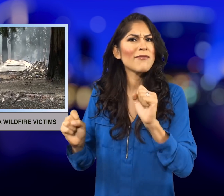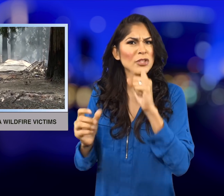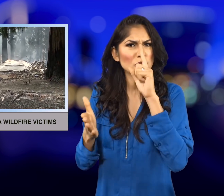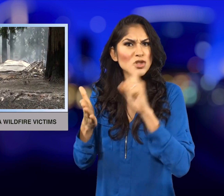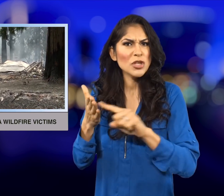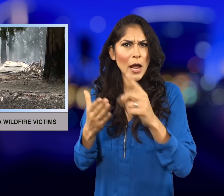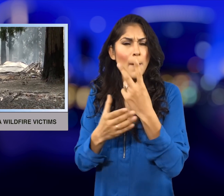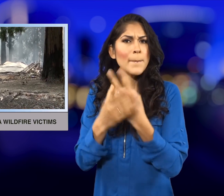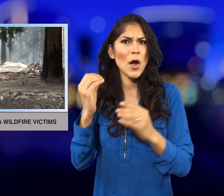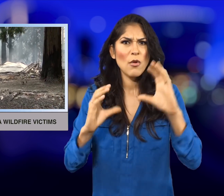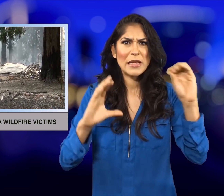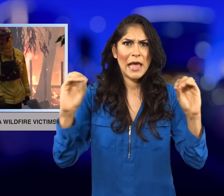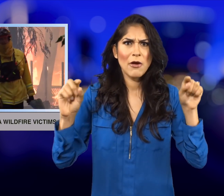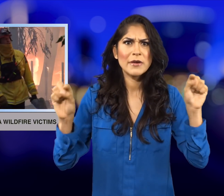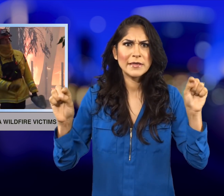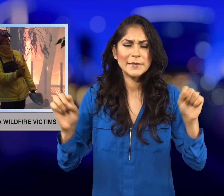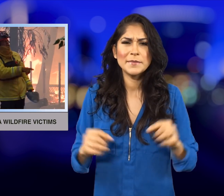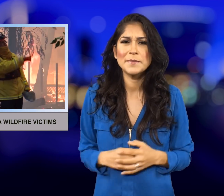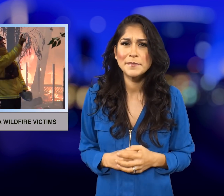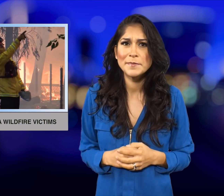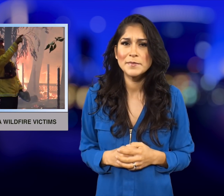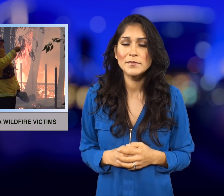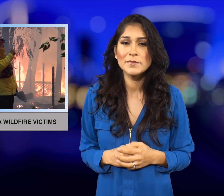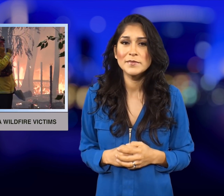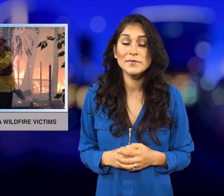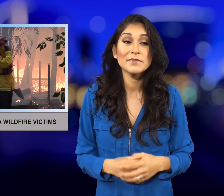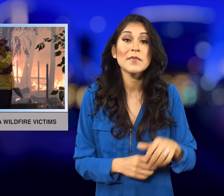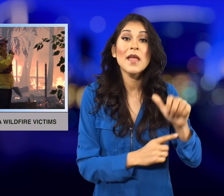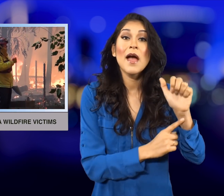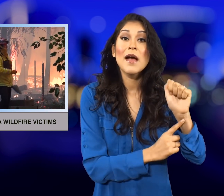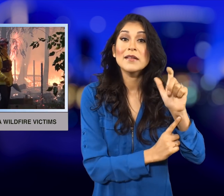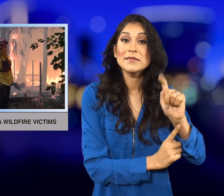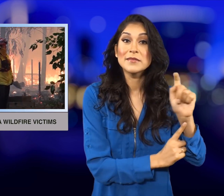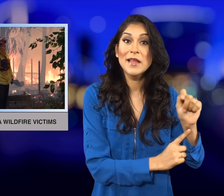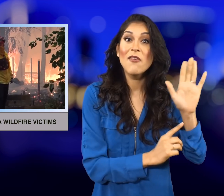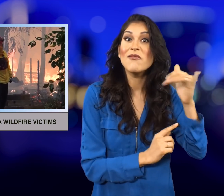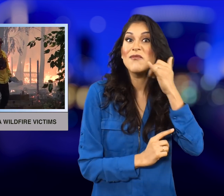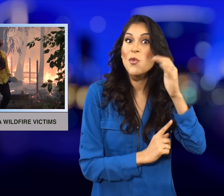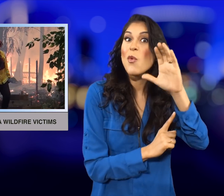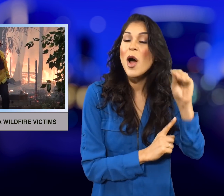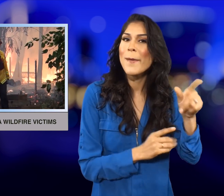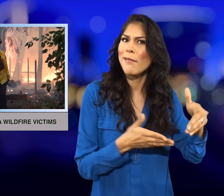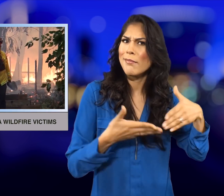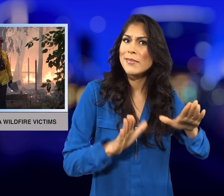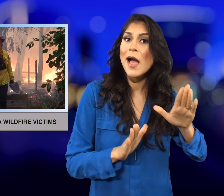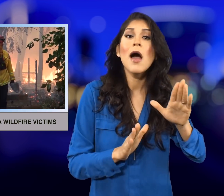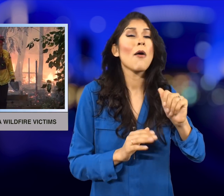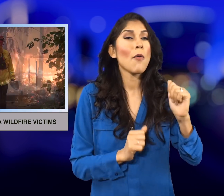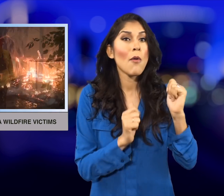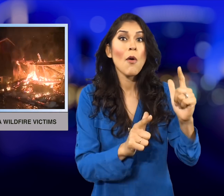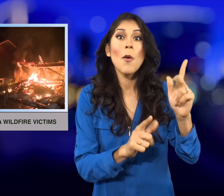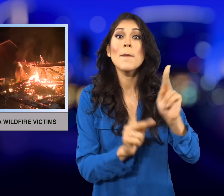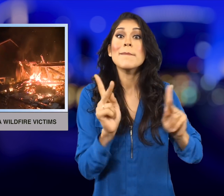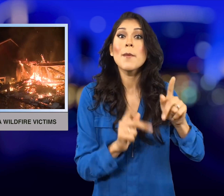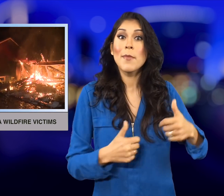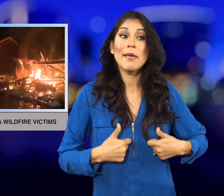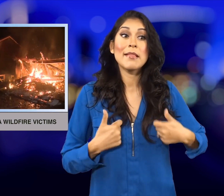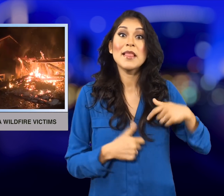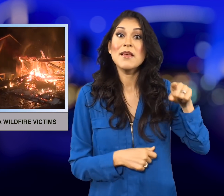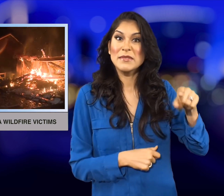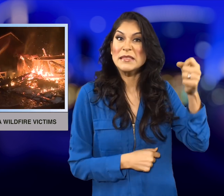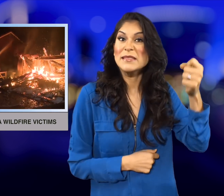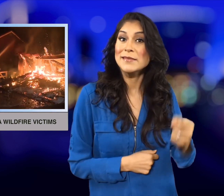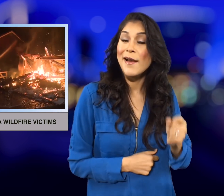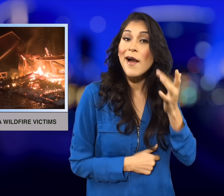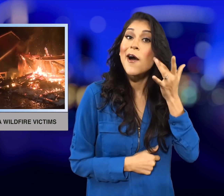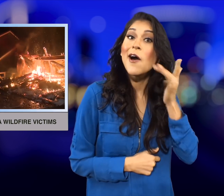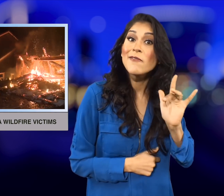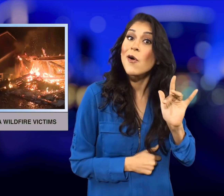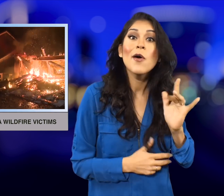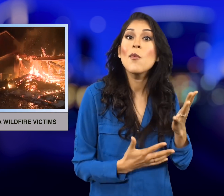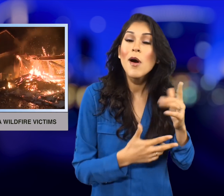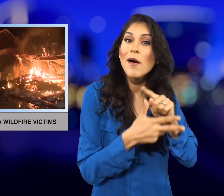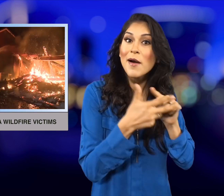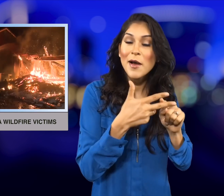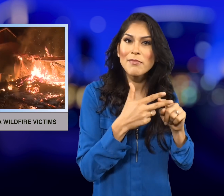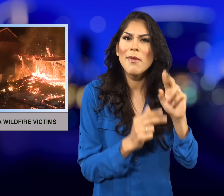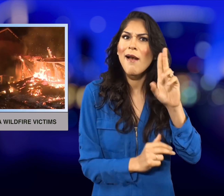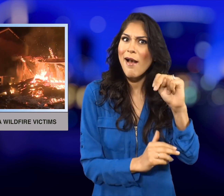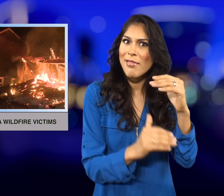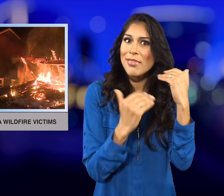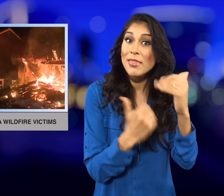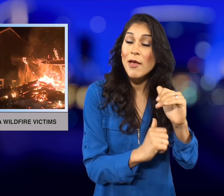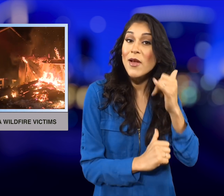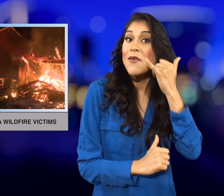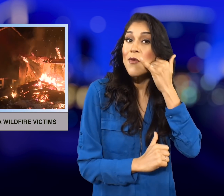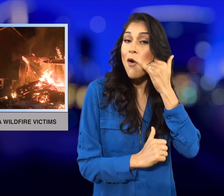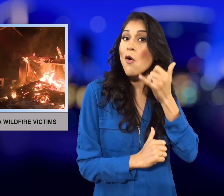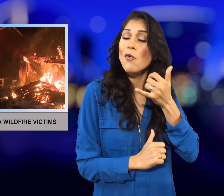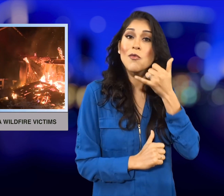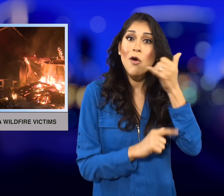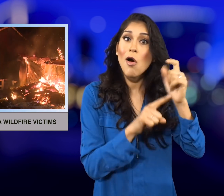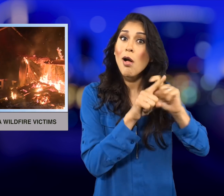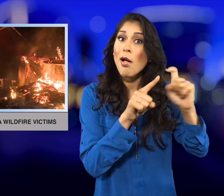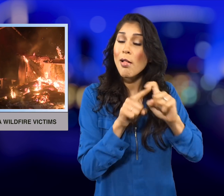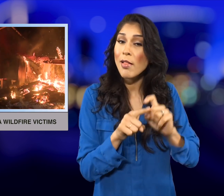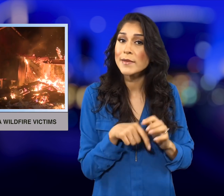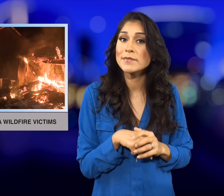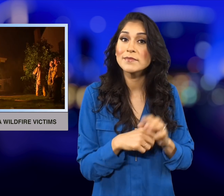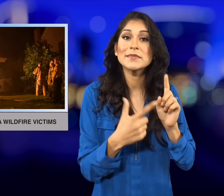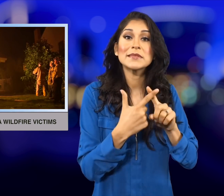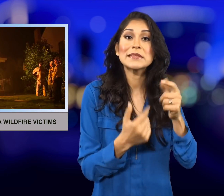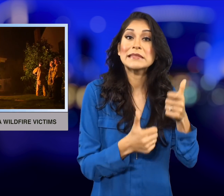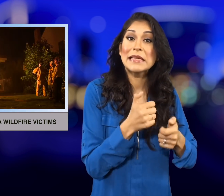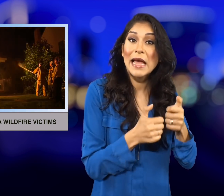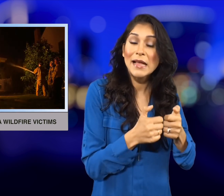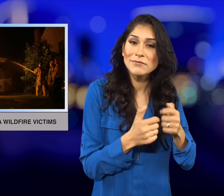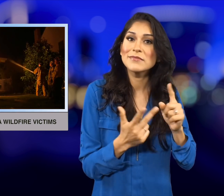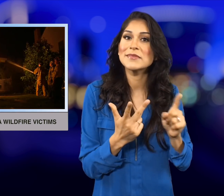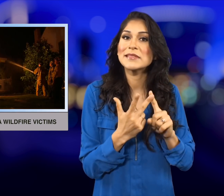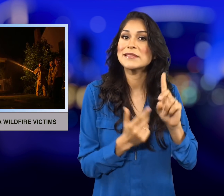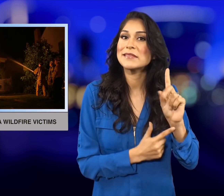AT&T is allowing unlimited talk, text and data access to all customers in Southern California.